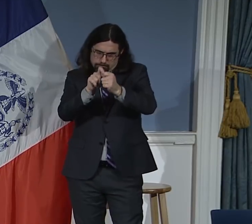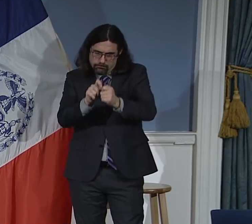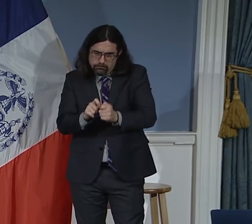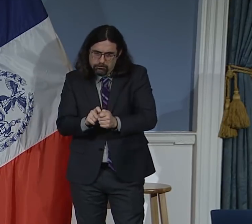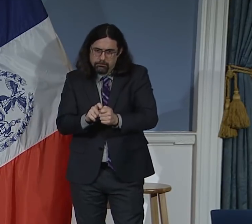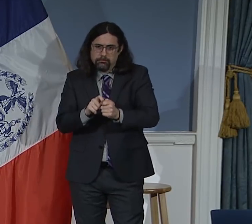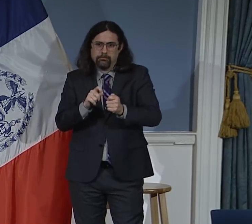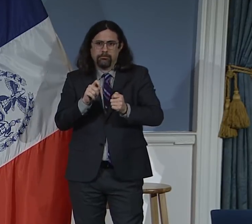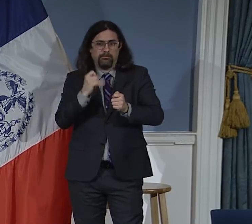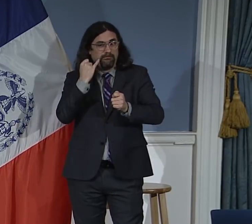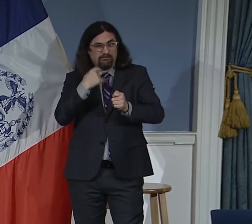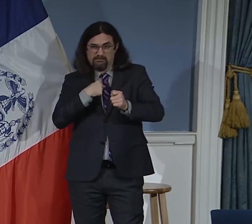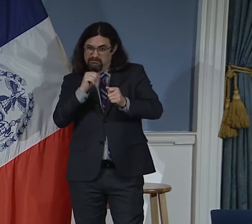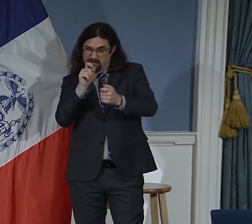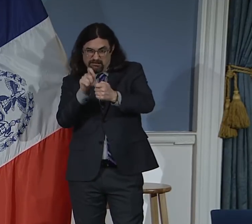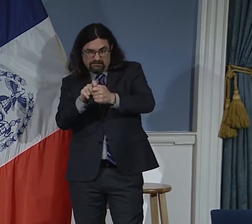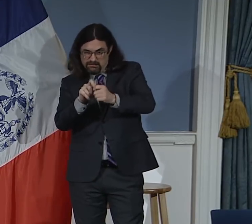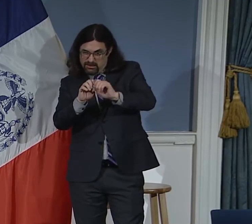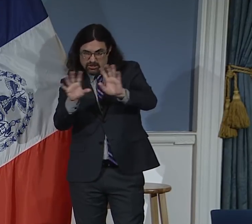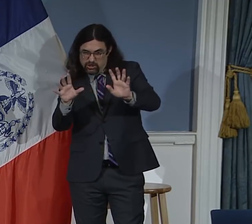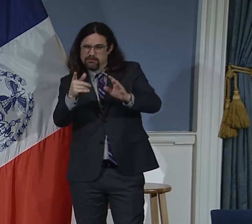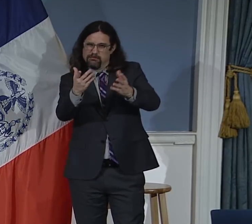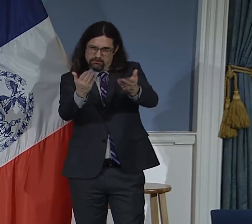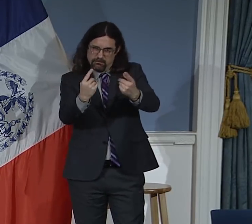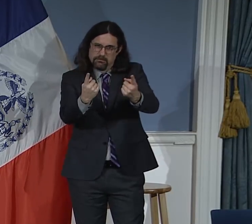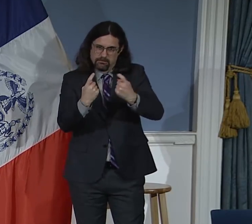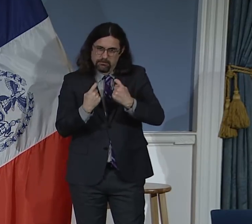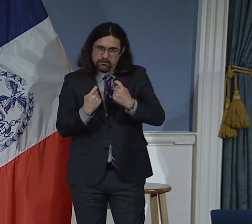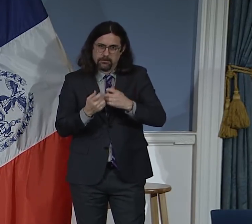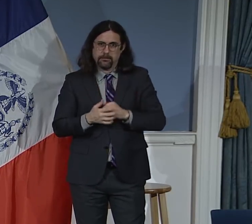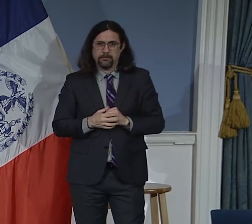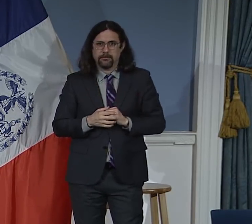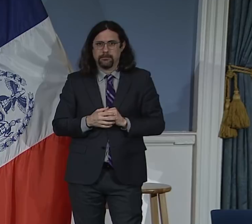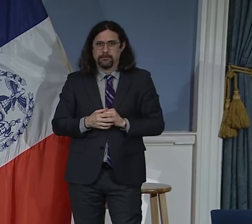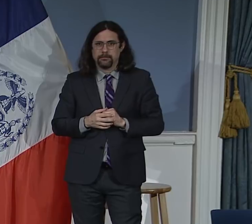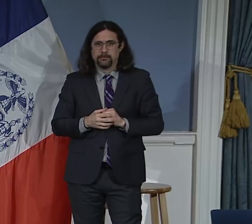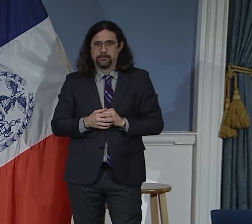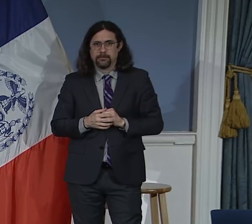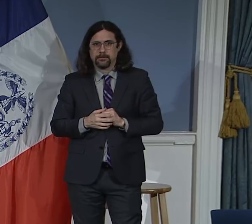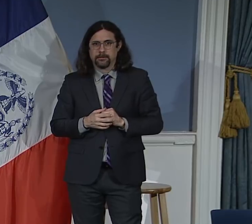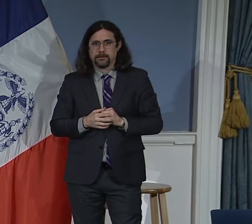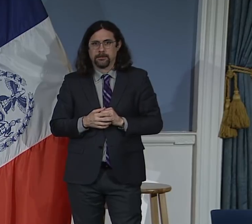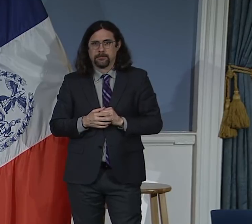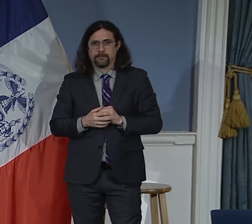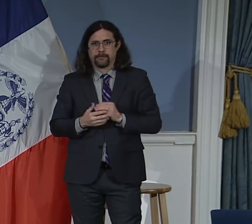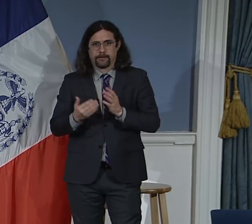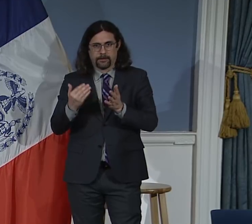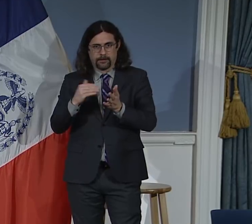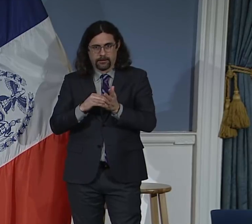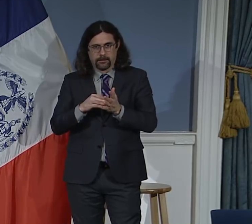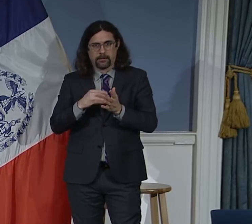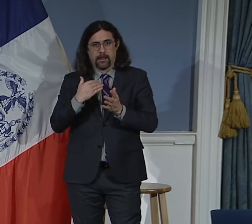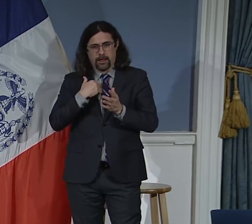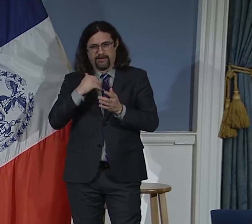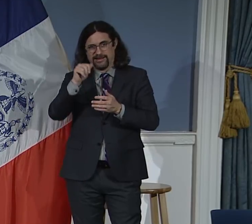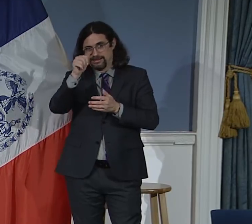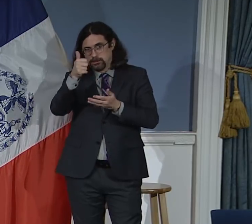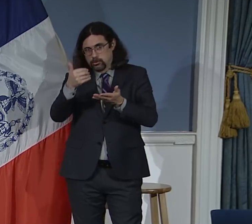I'M SURE I'LL BE IMPERFECT, BUT IF YOU EVER NEED CLARIFICATION, PLEASE SAY SO. THE ON-TESTING CENTERS THROUGH H&H -- TEN NEW SITEST A